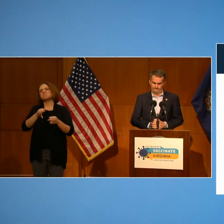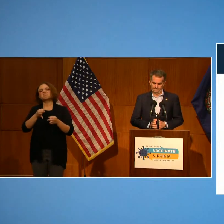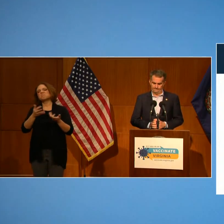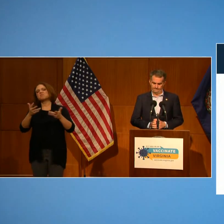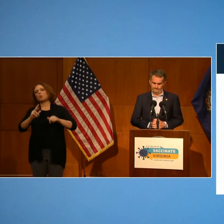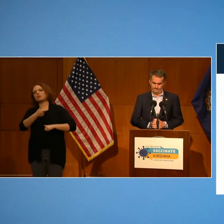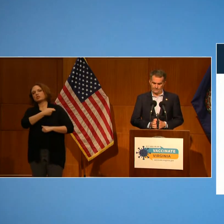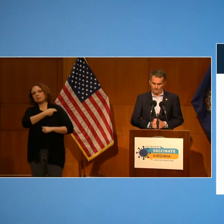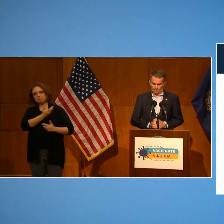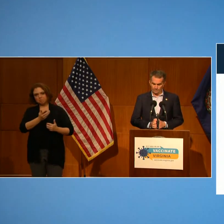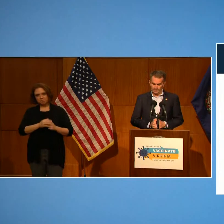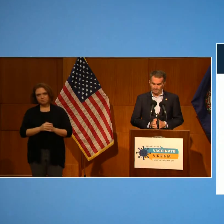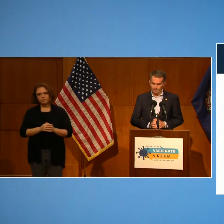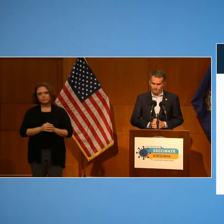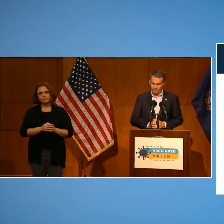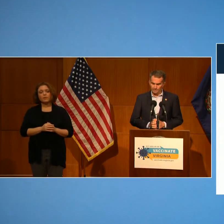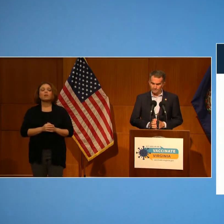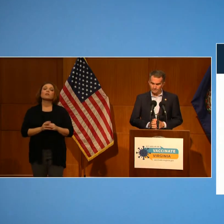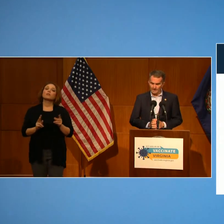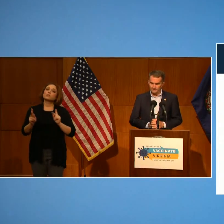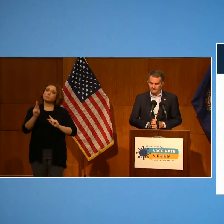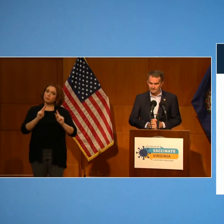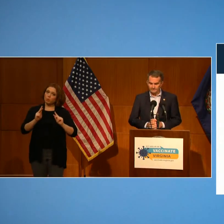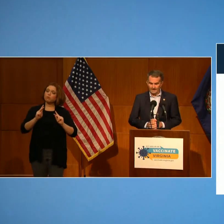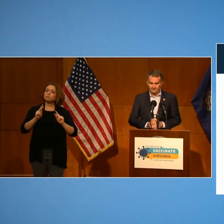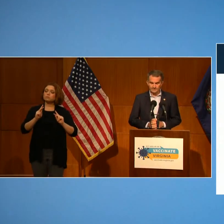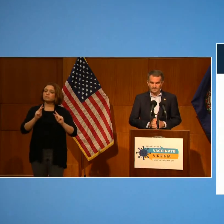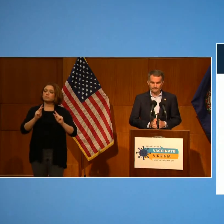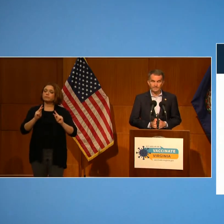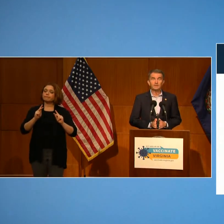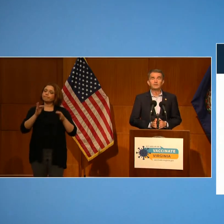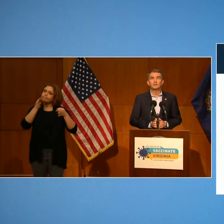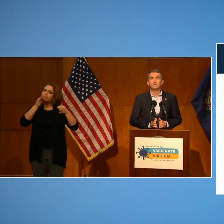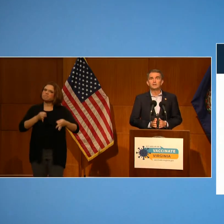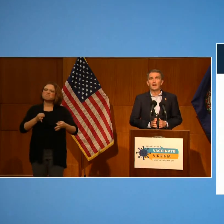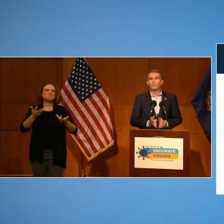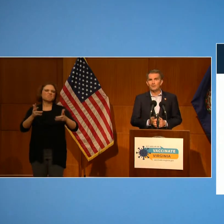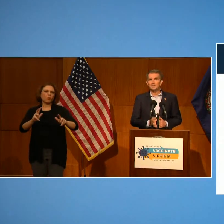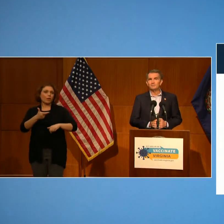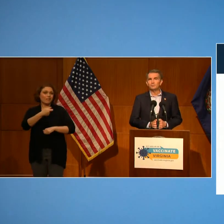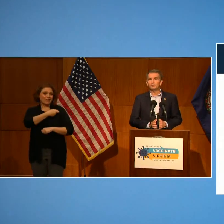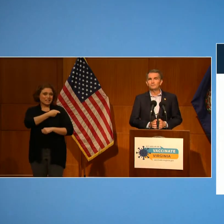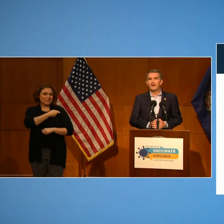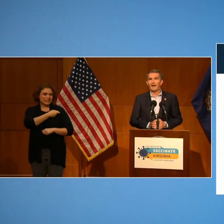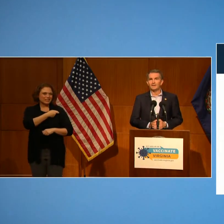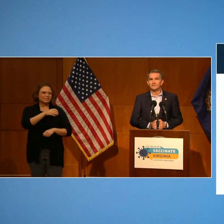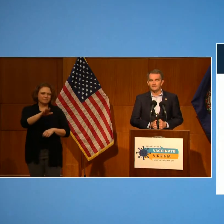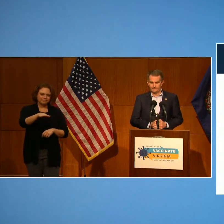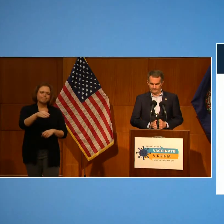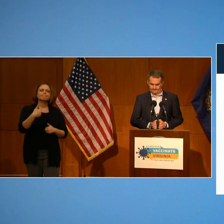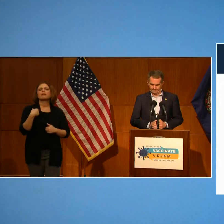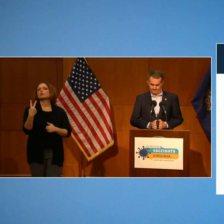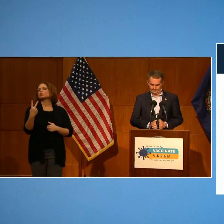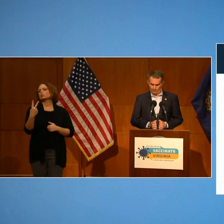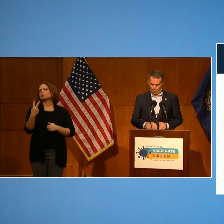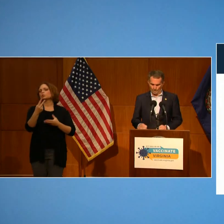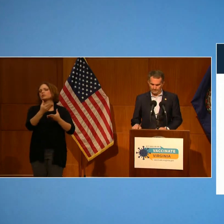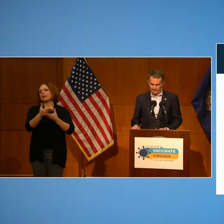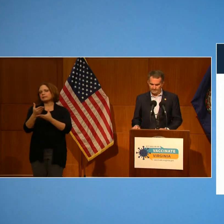THESE IS A PERSON WHO HAS CHOSEN NOT TO GET A SHOT. TO THOSE PEOPLE WHO CHOSE NOT TO